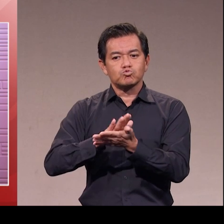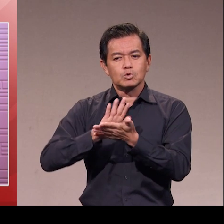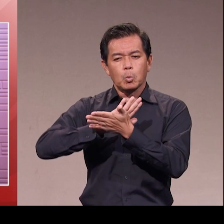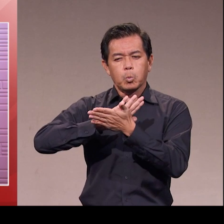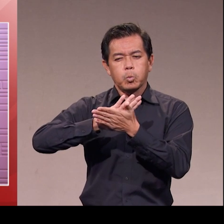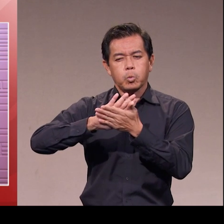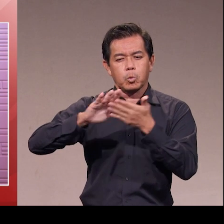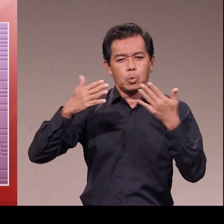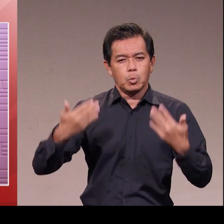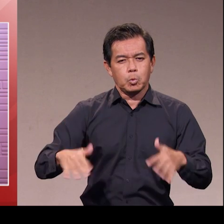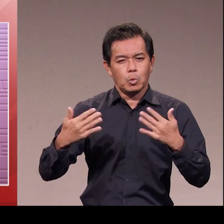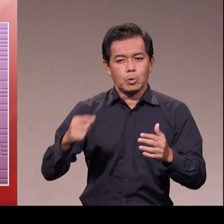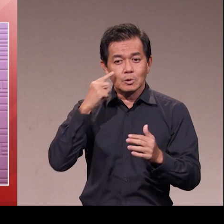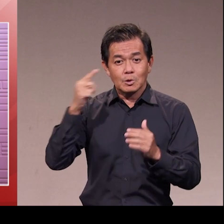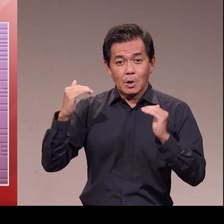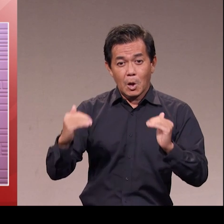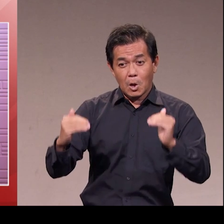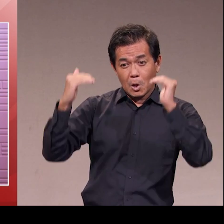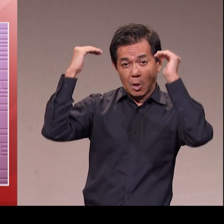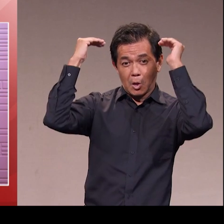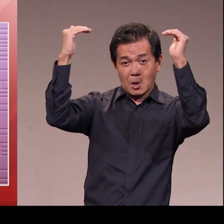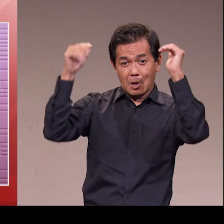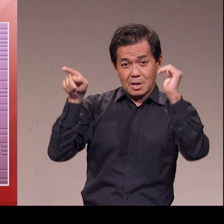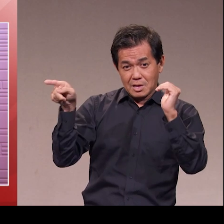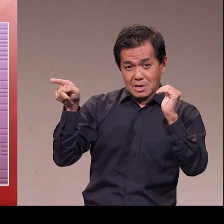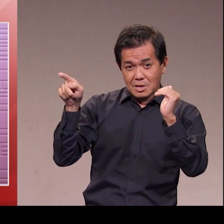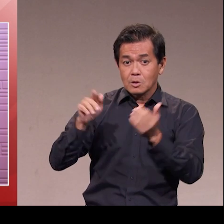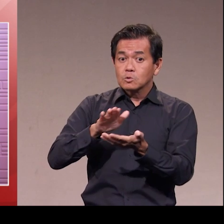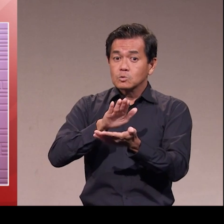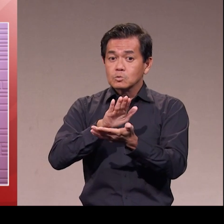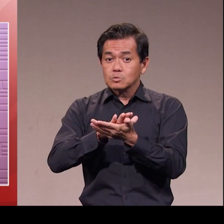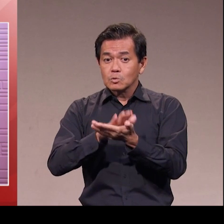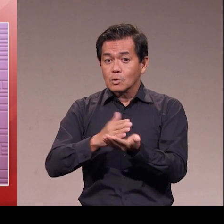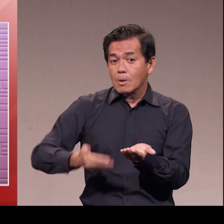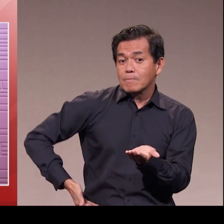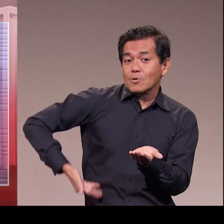This is Northlight school. It provides applied training and helps the students to achieve their potential.